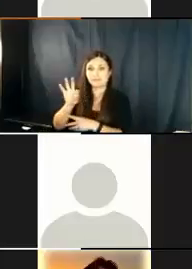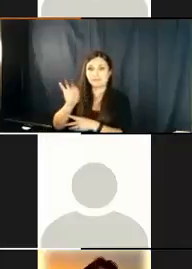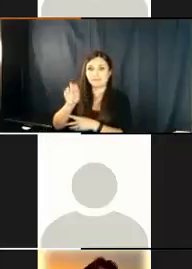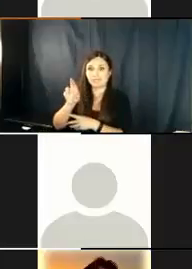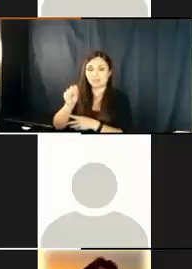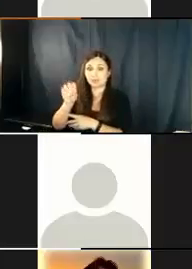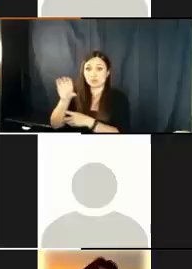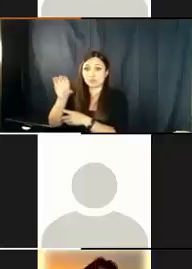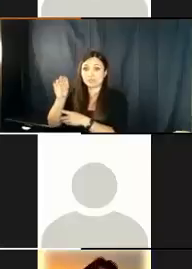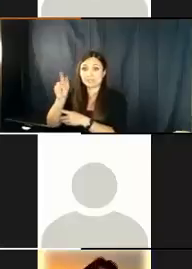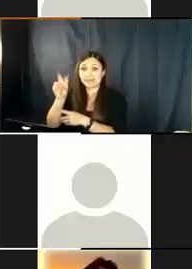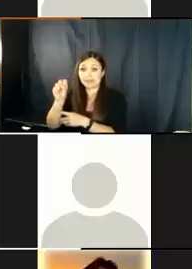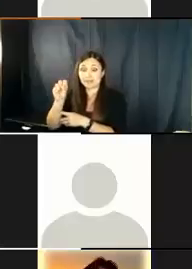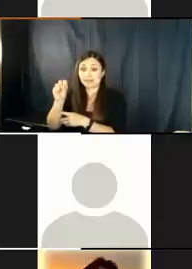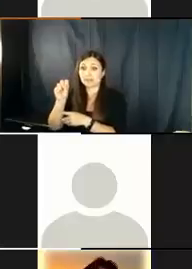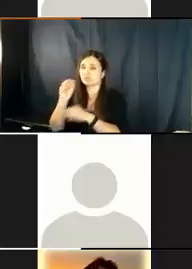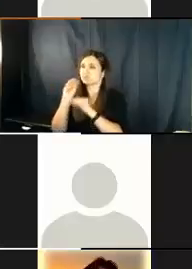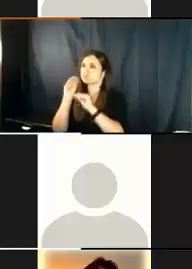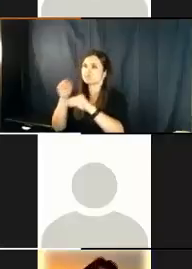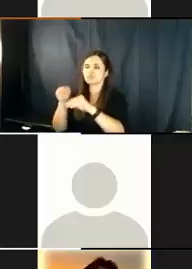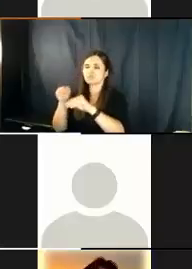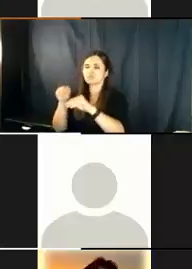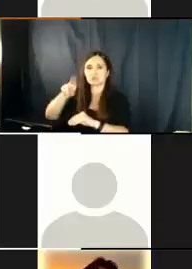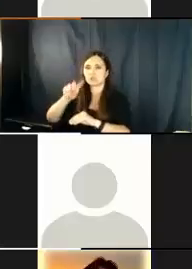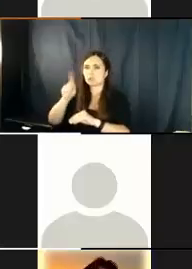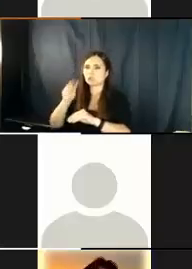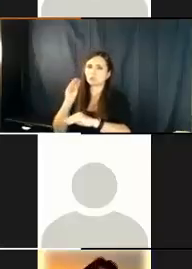of my quizzes for example directly in canvas.